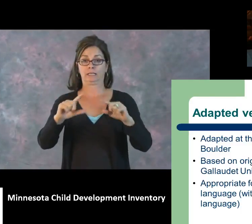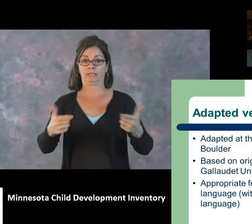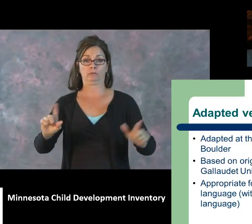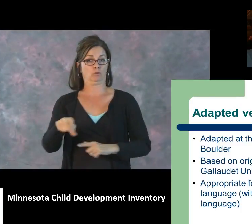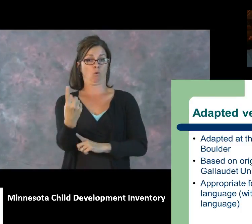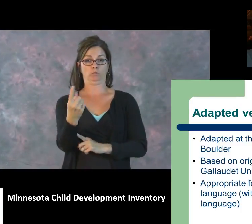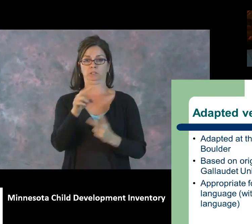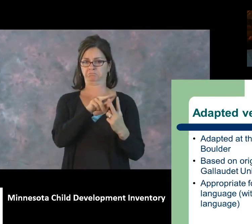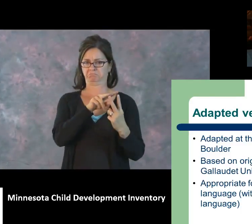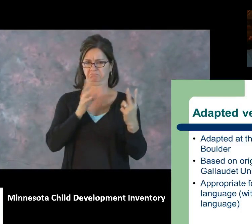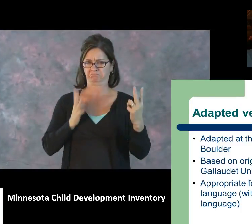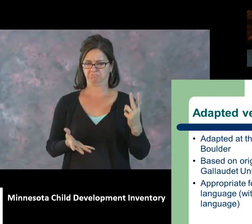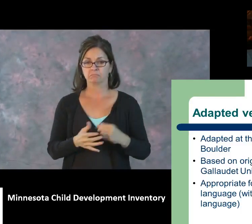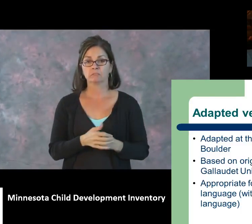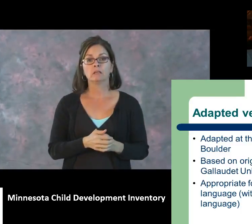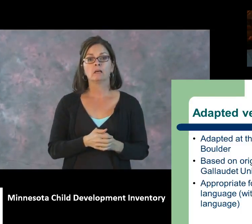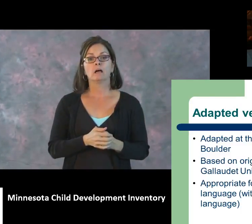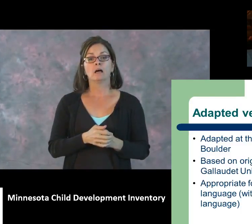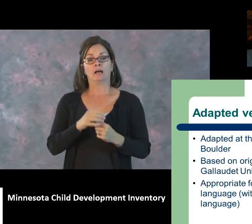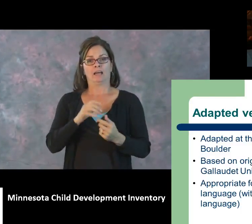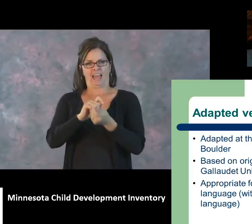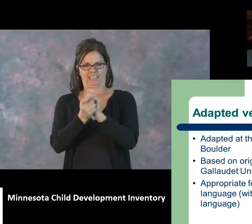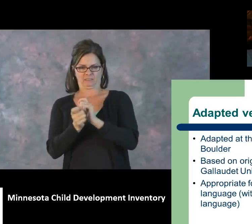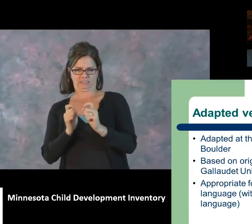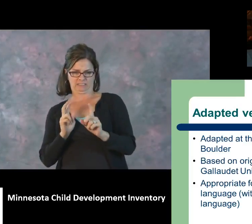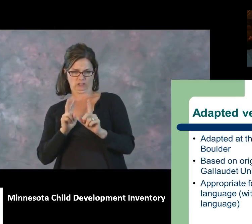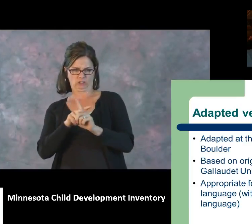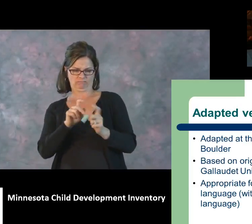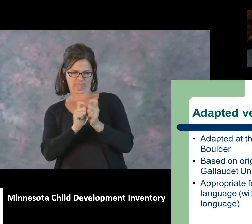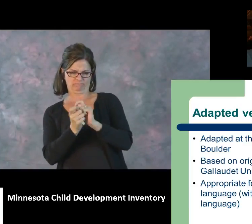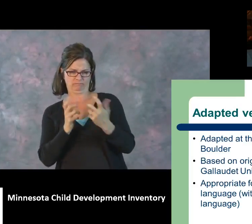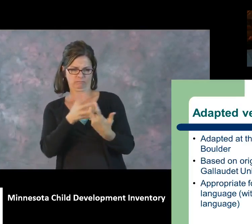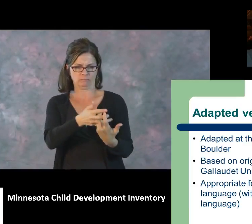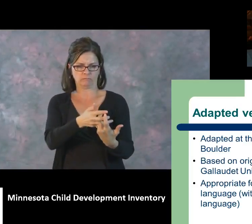These adaptations were based on an original adaptation, that was done